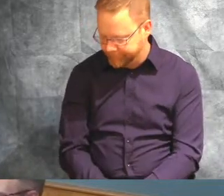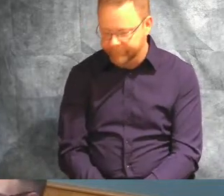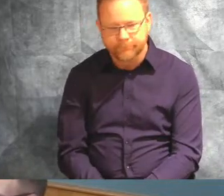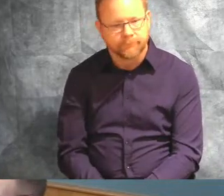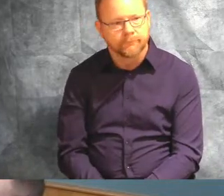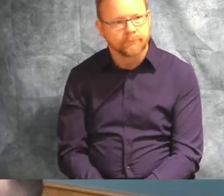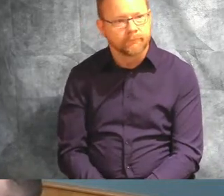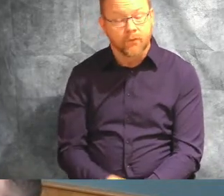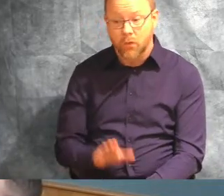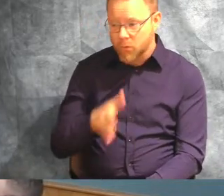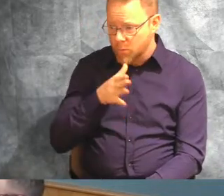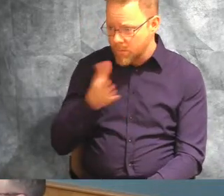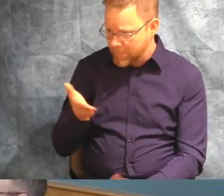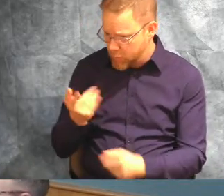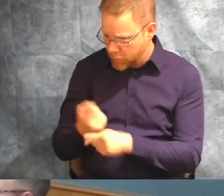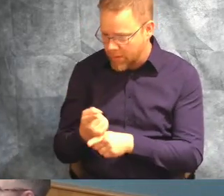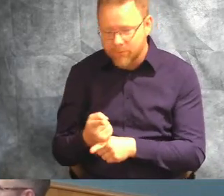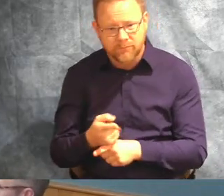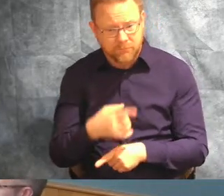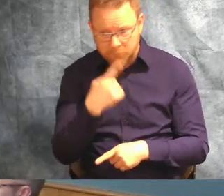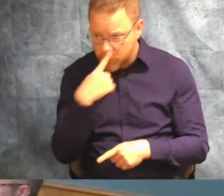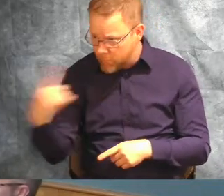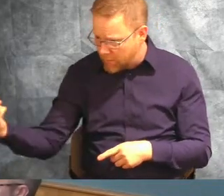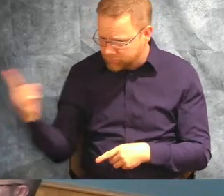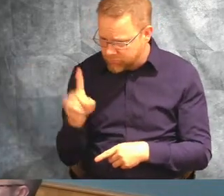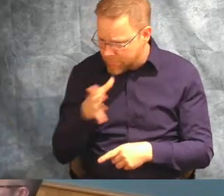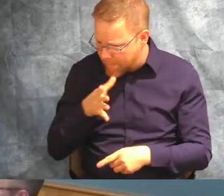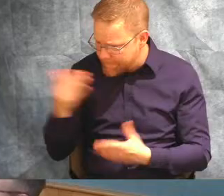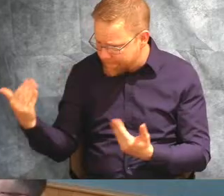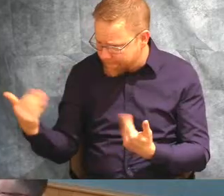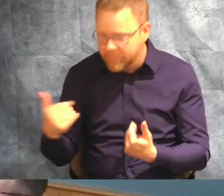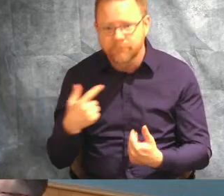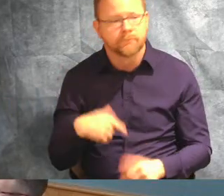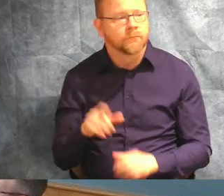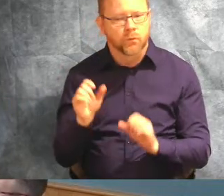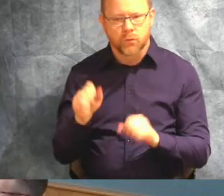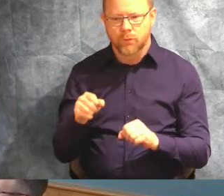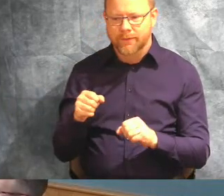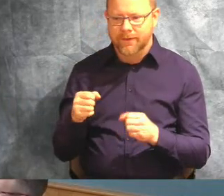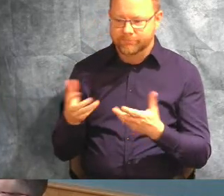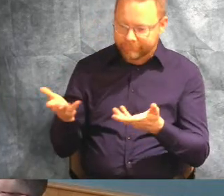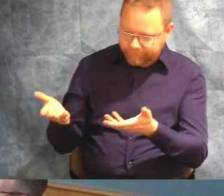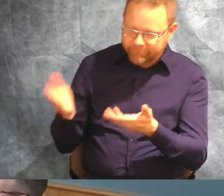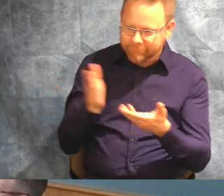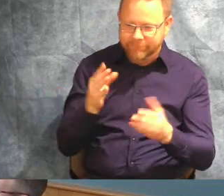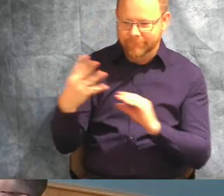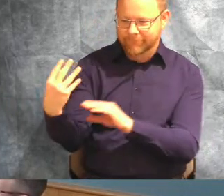mom is here, correct? Would you plea please come forward just so we can see and get her on camera?